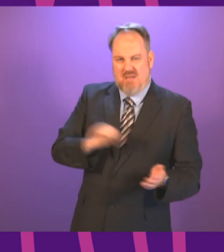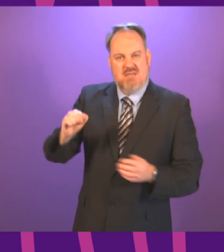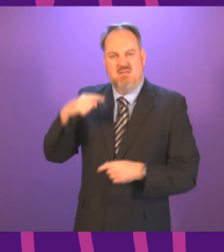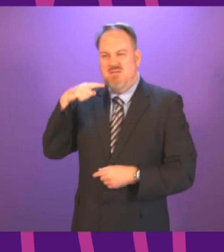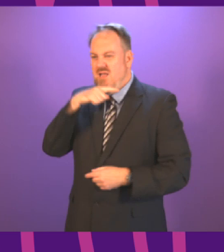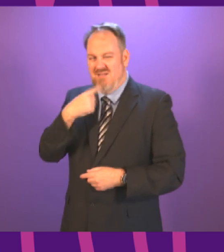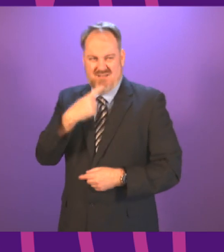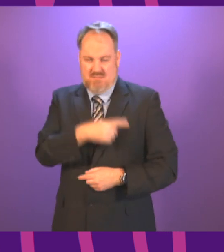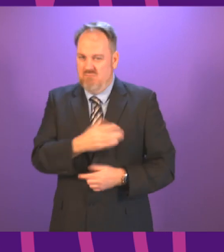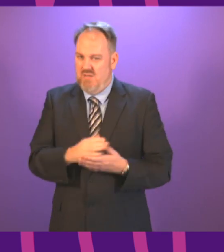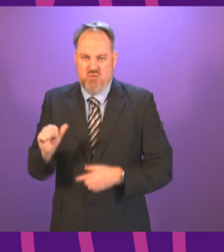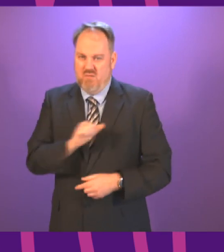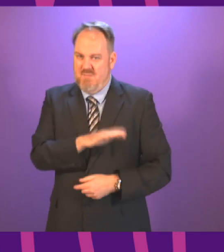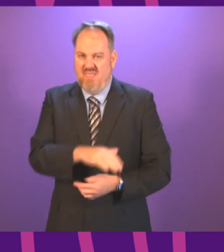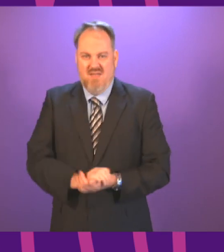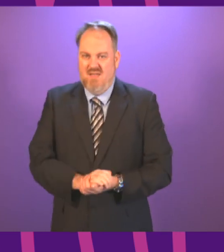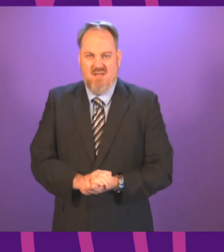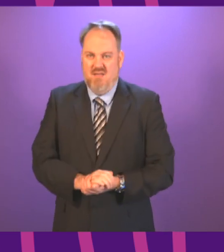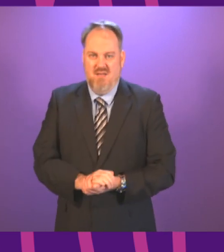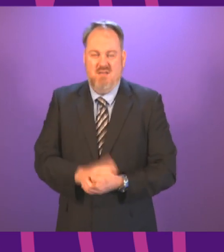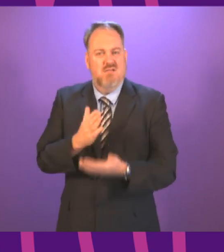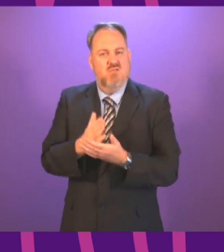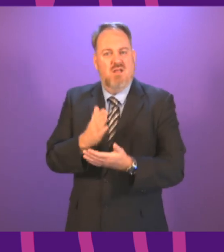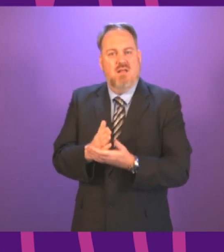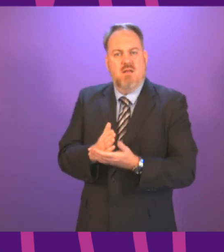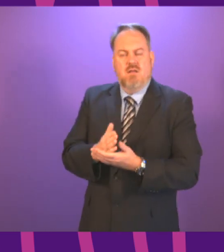Given what we know about the spread of Covid in confined spaces such as wards, can the